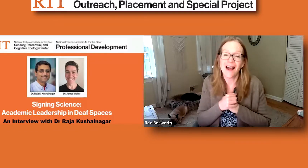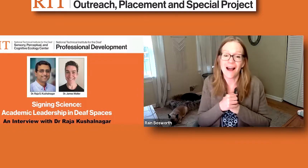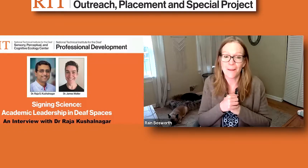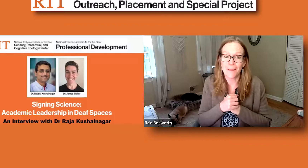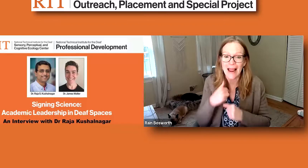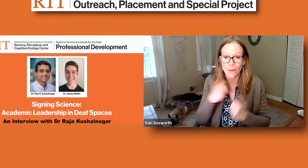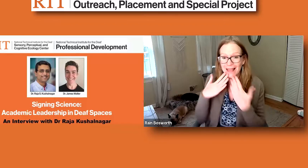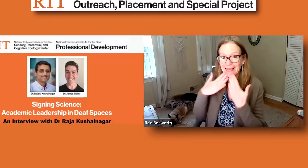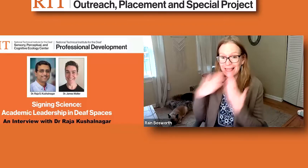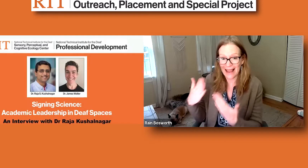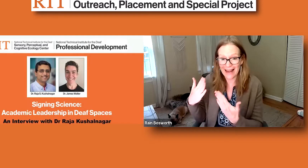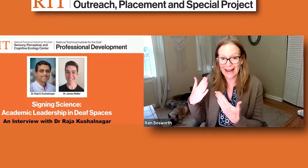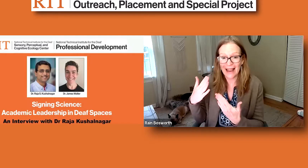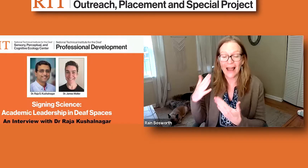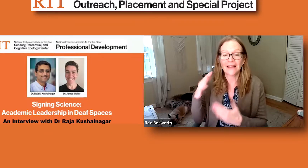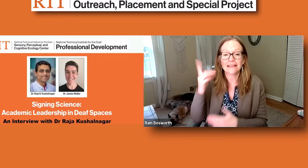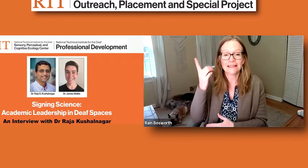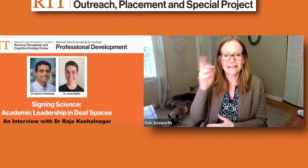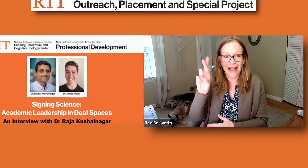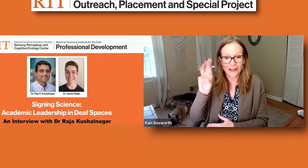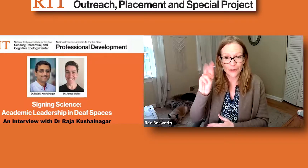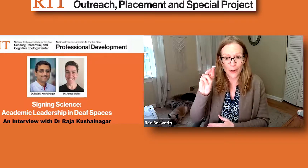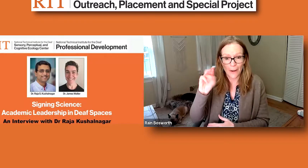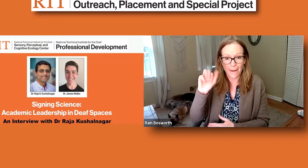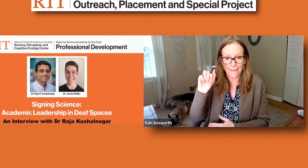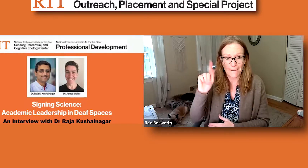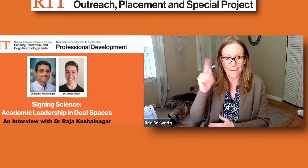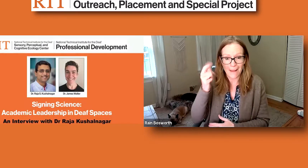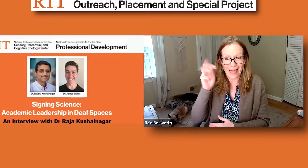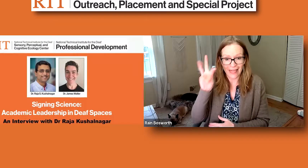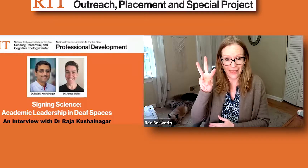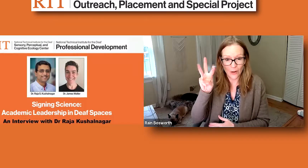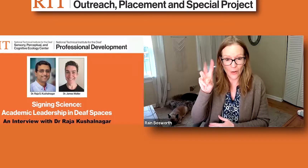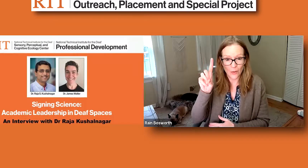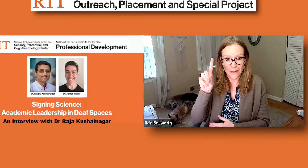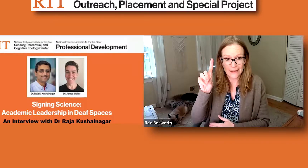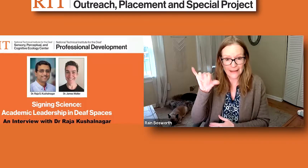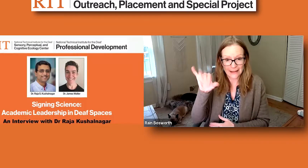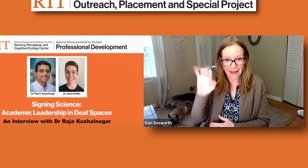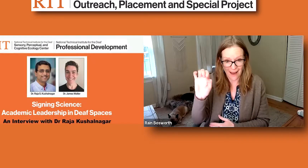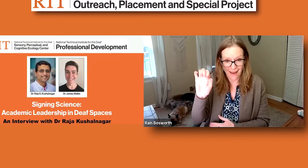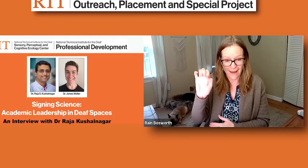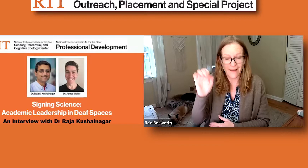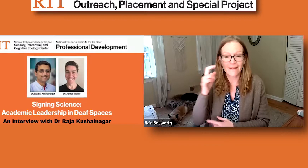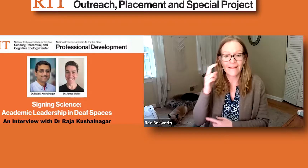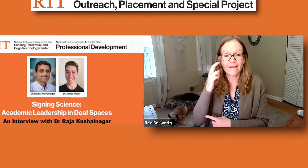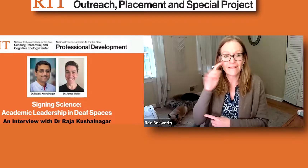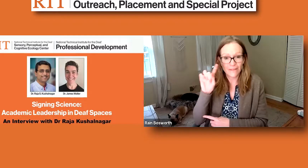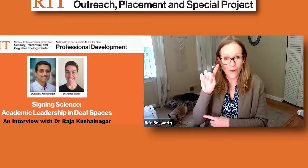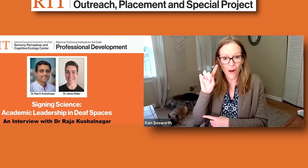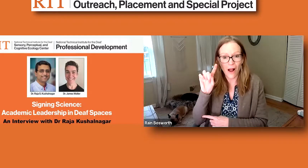So I'd like to thank all of you for coming. And I would like to especially thank Dr.